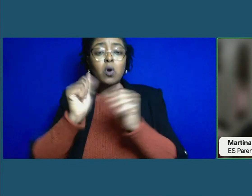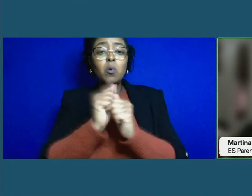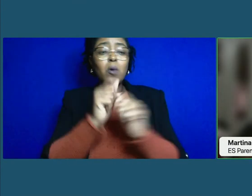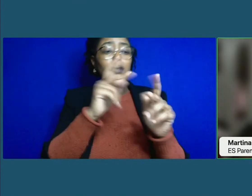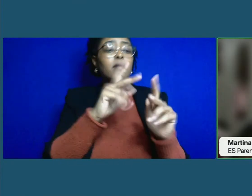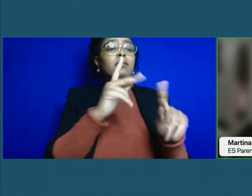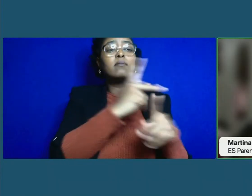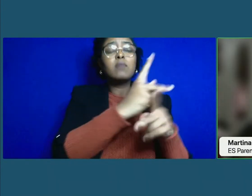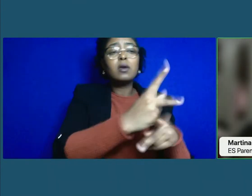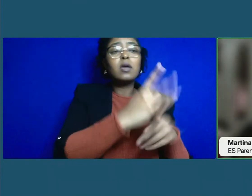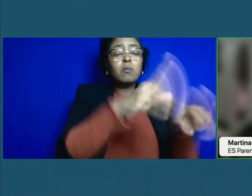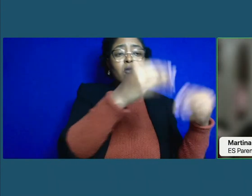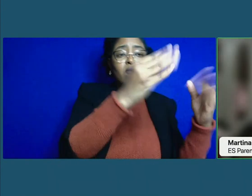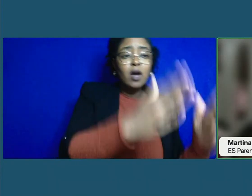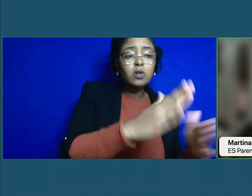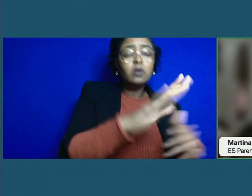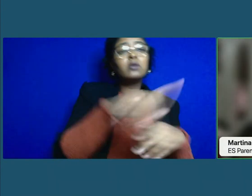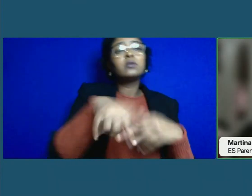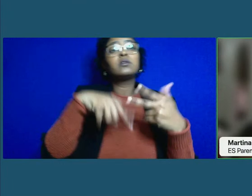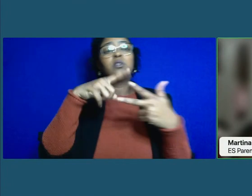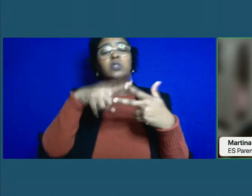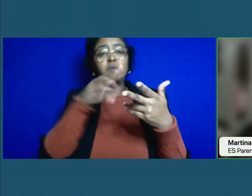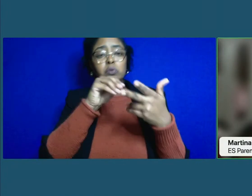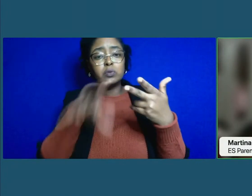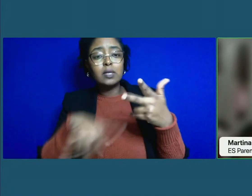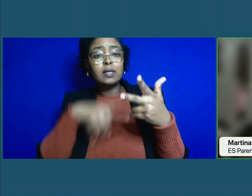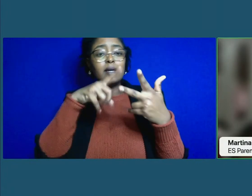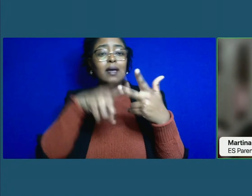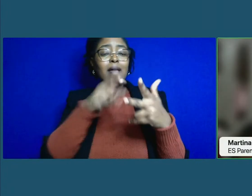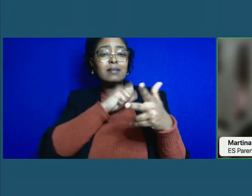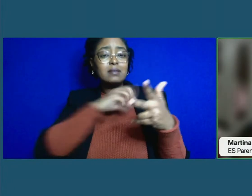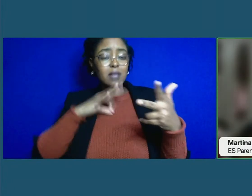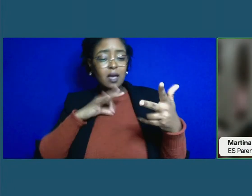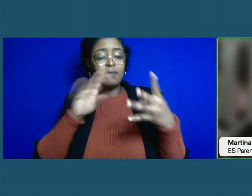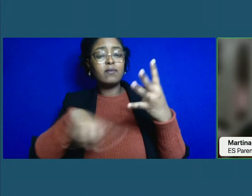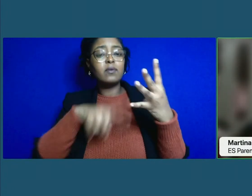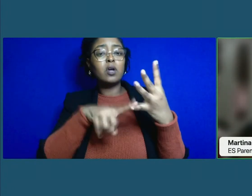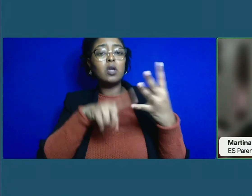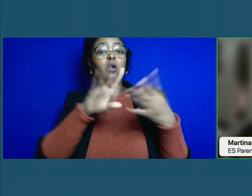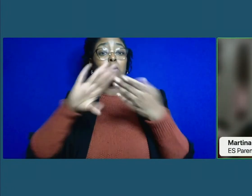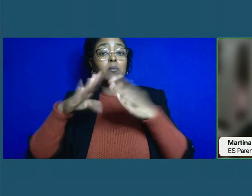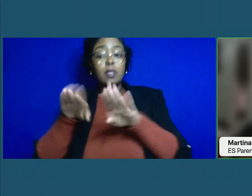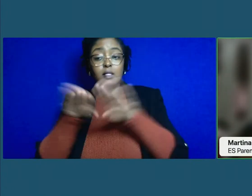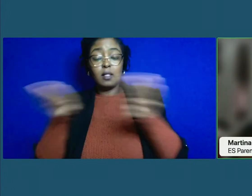multipronged approach that works at both the caregiver, student